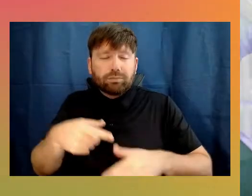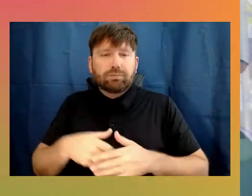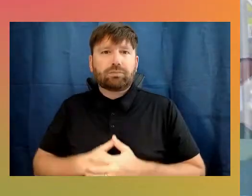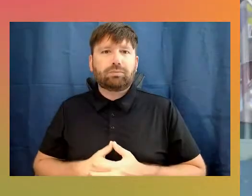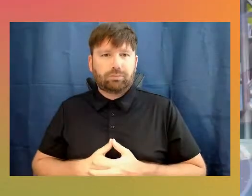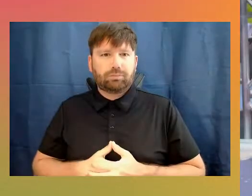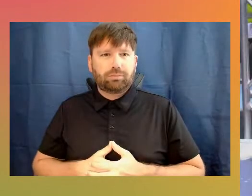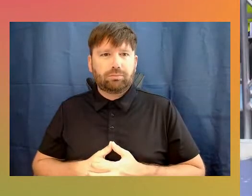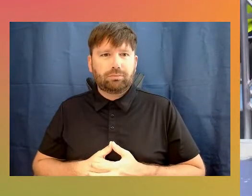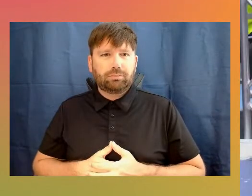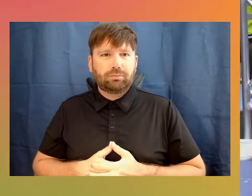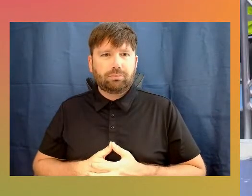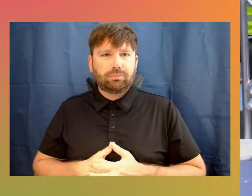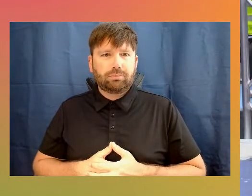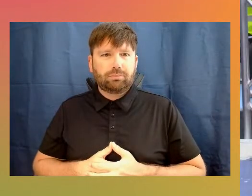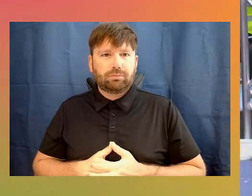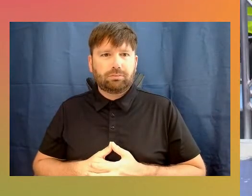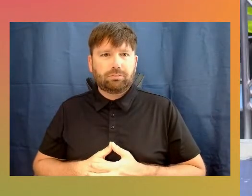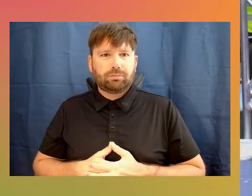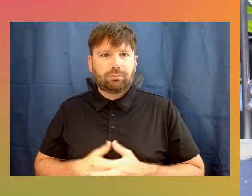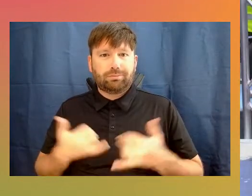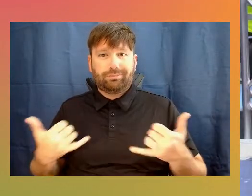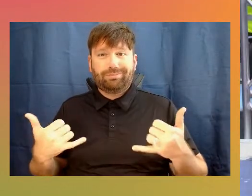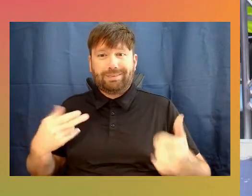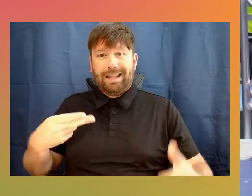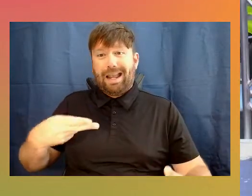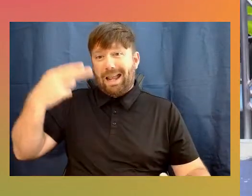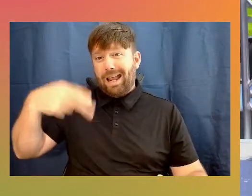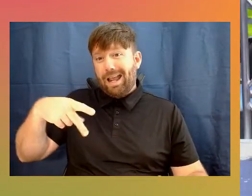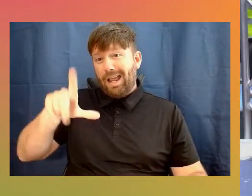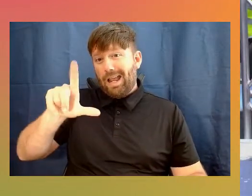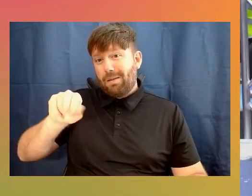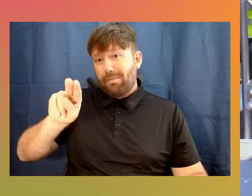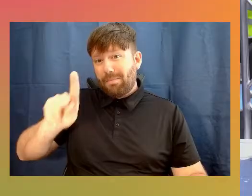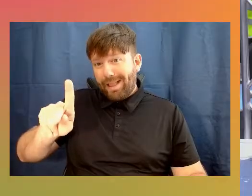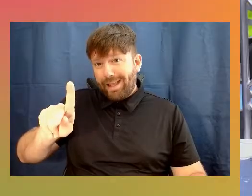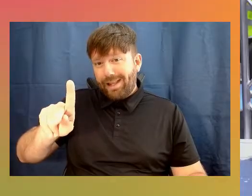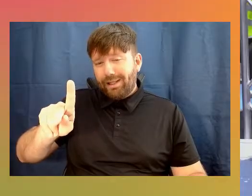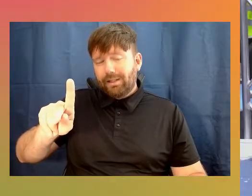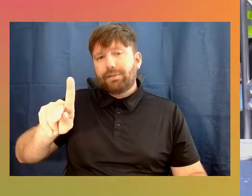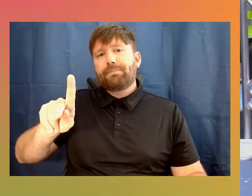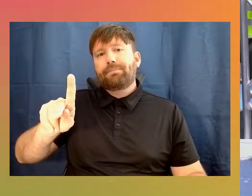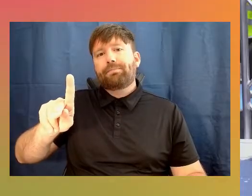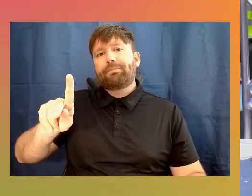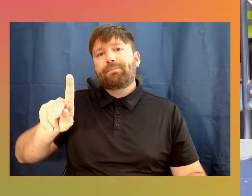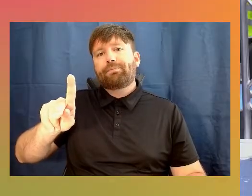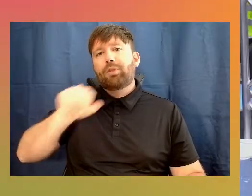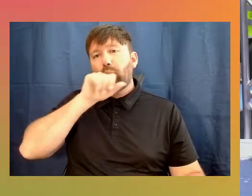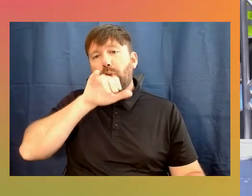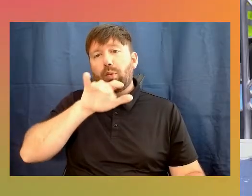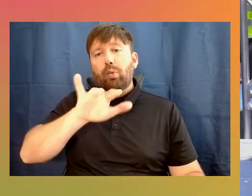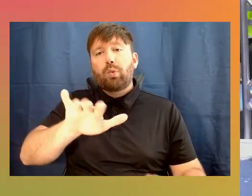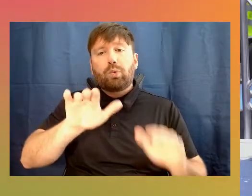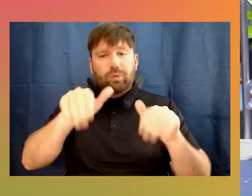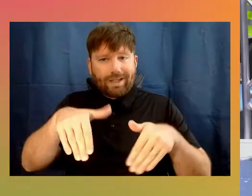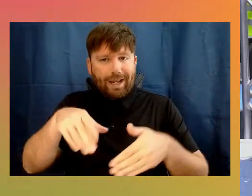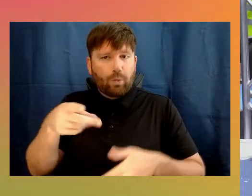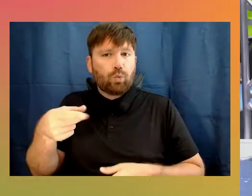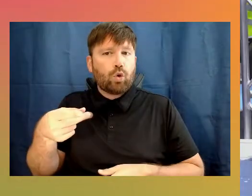DOWNWARD FACING DOG.